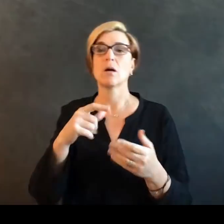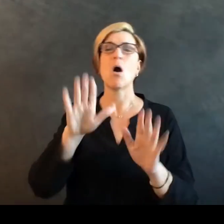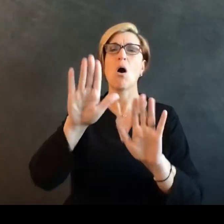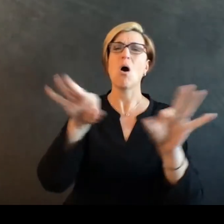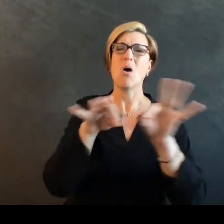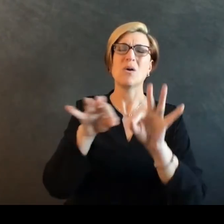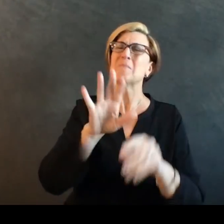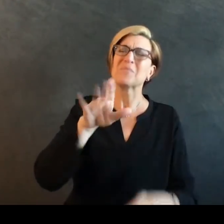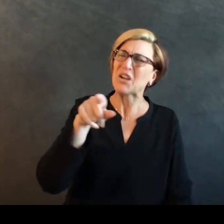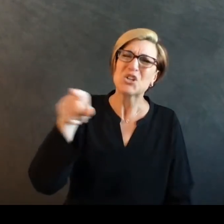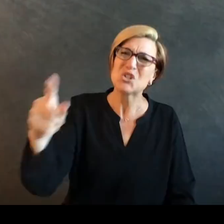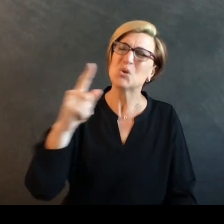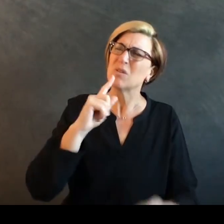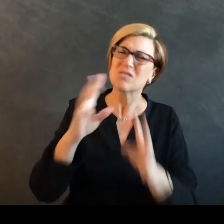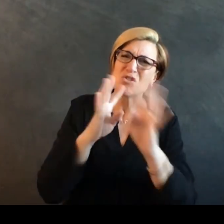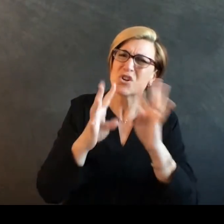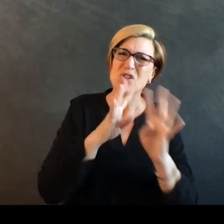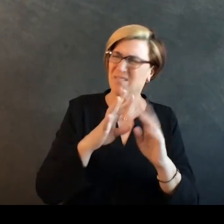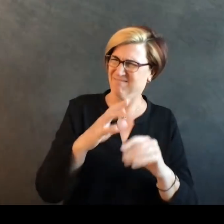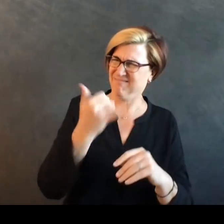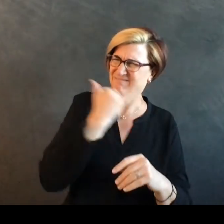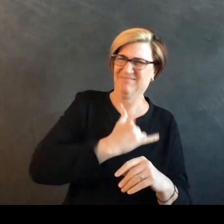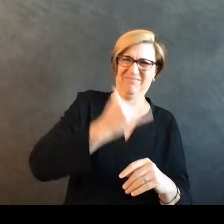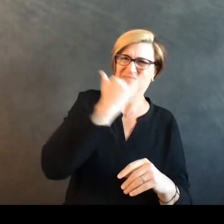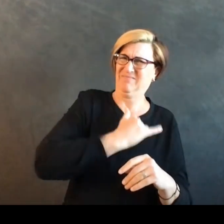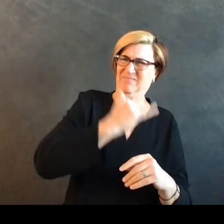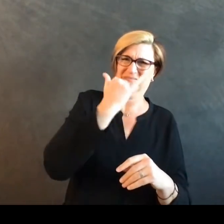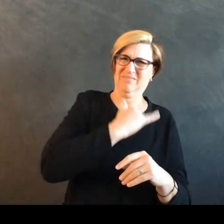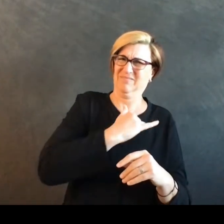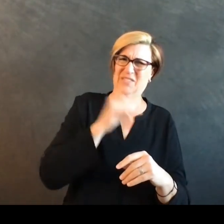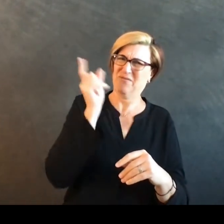things I told you this would be three weeks I'm now committing to two weeks